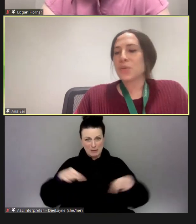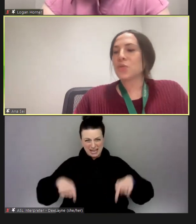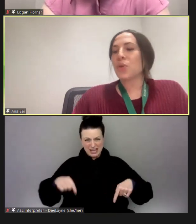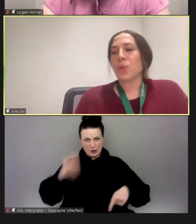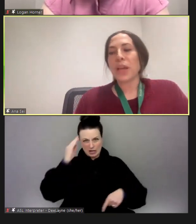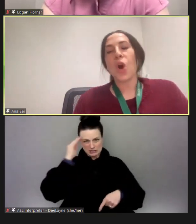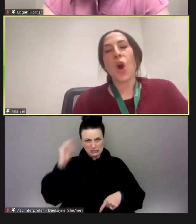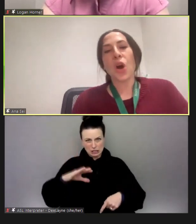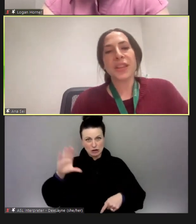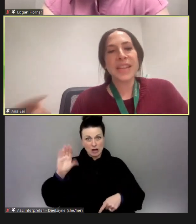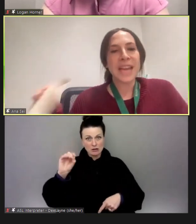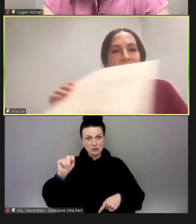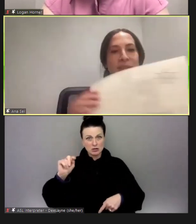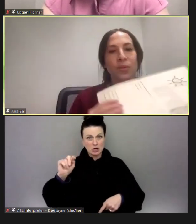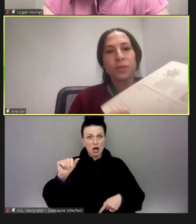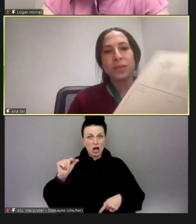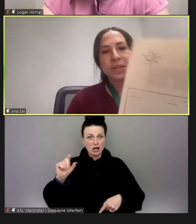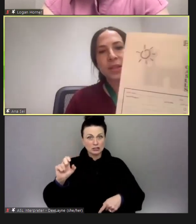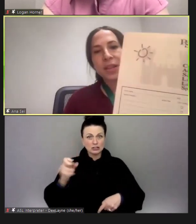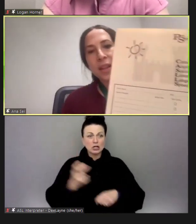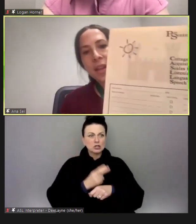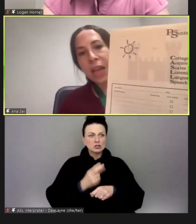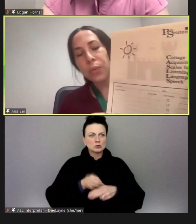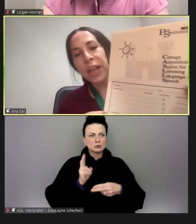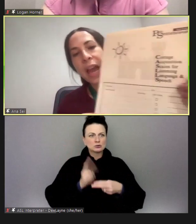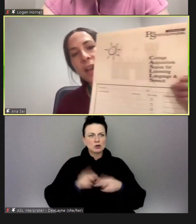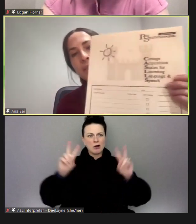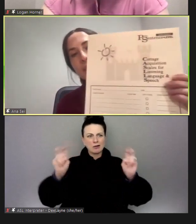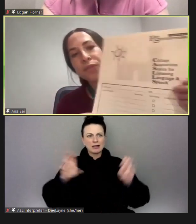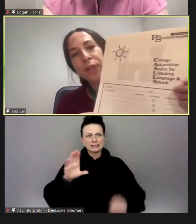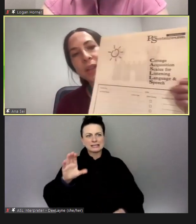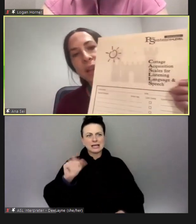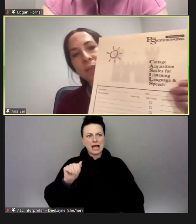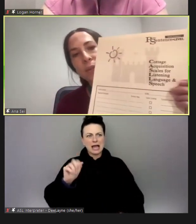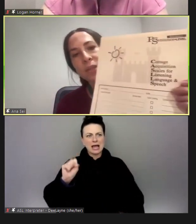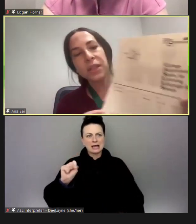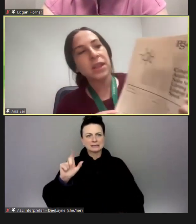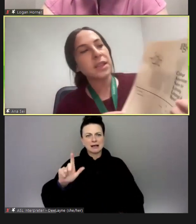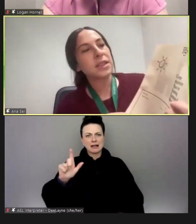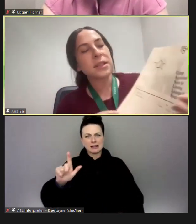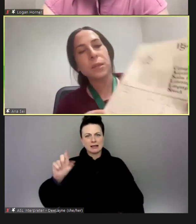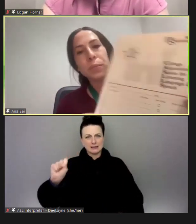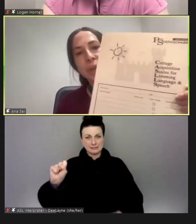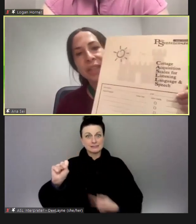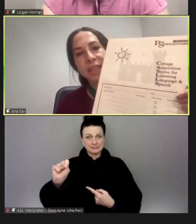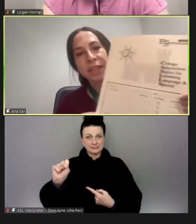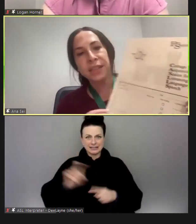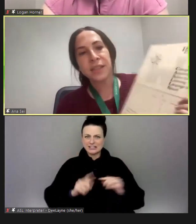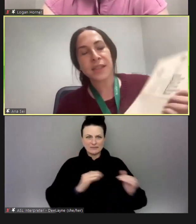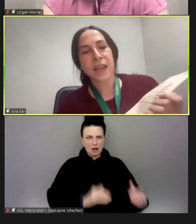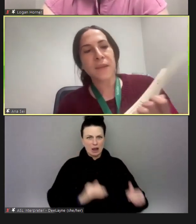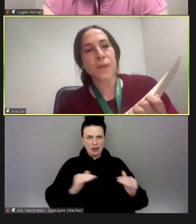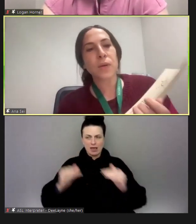what we call all the castles and we have different levels this is the